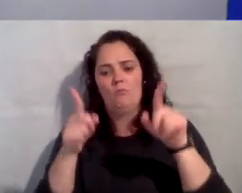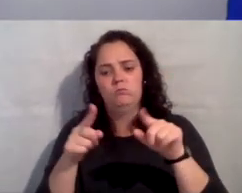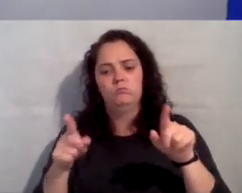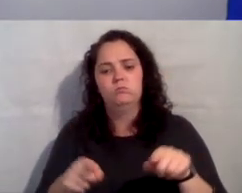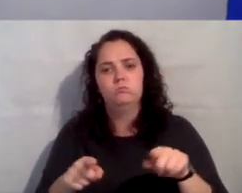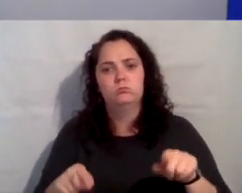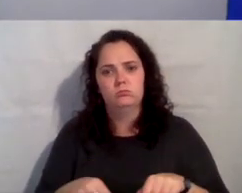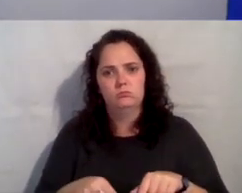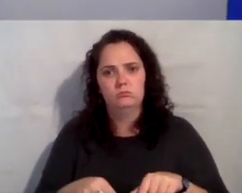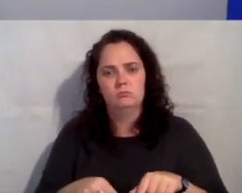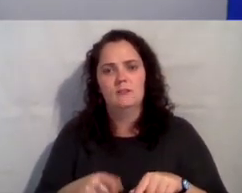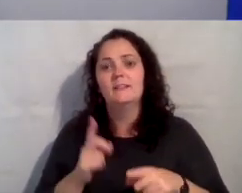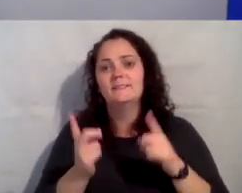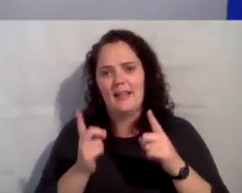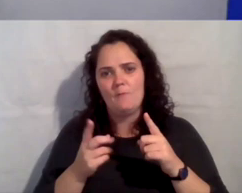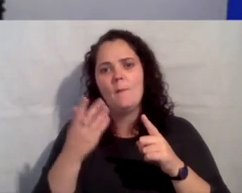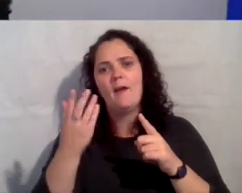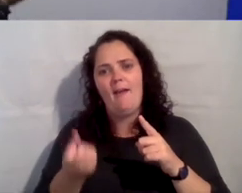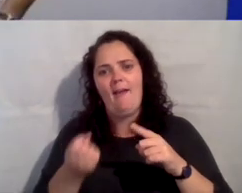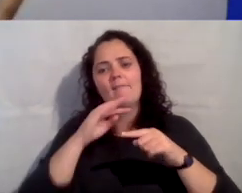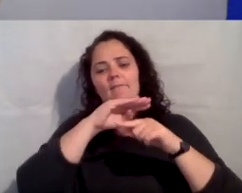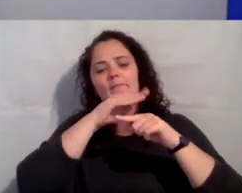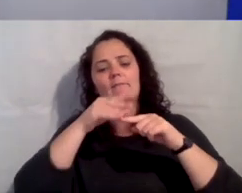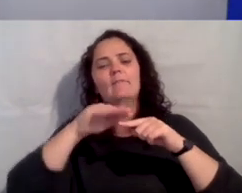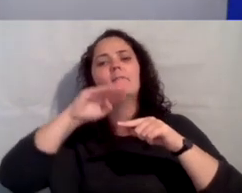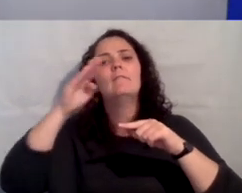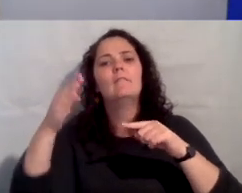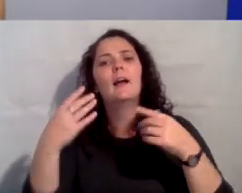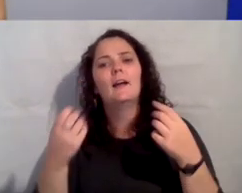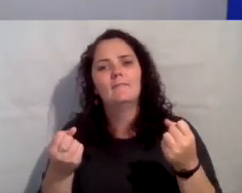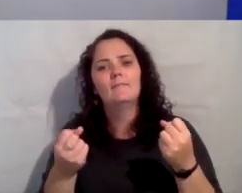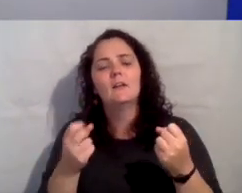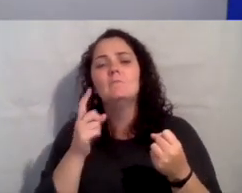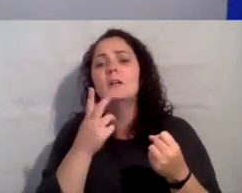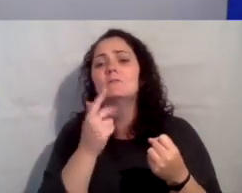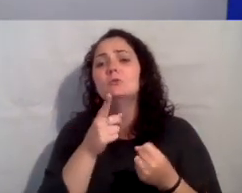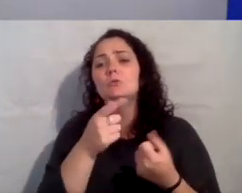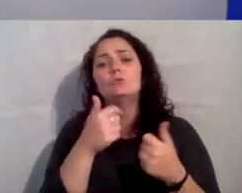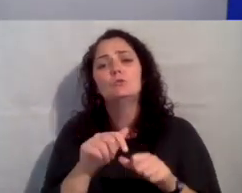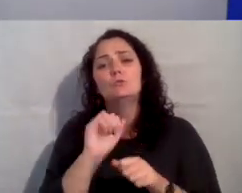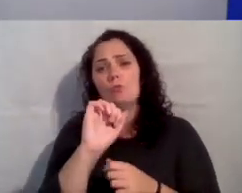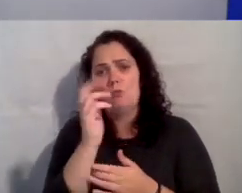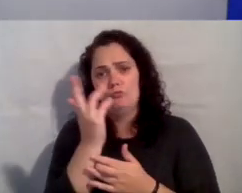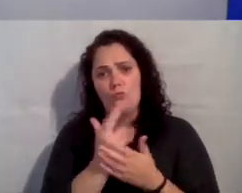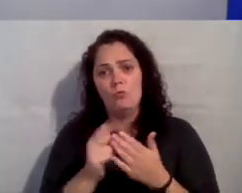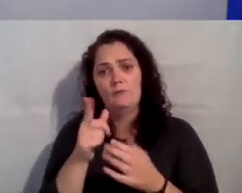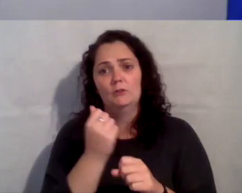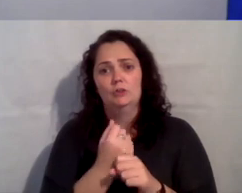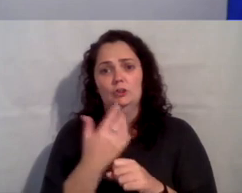and the concavities fall between them. If in gesture drawing you start to do really loose sort of noodly lines,